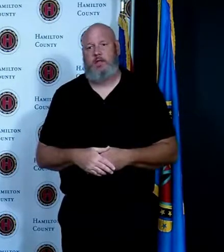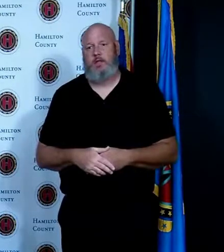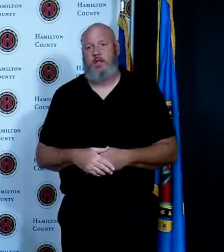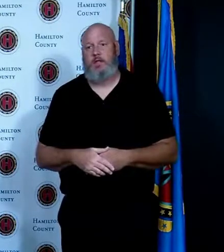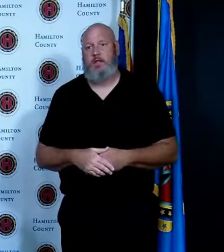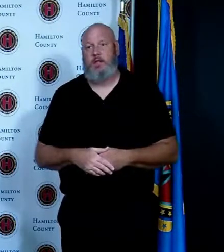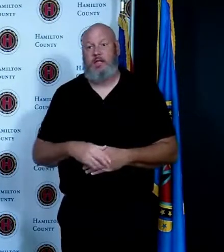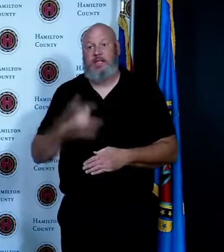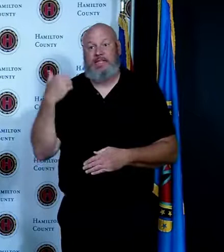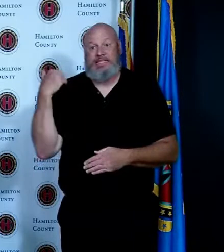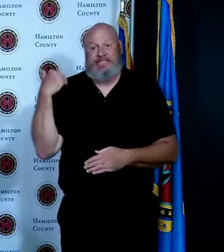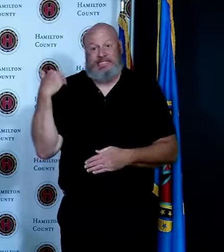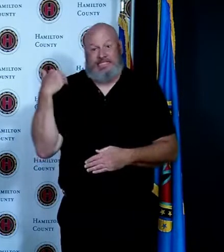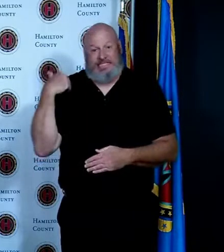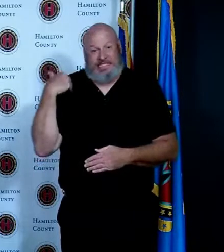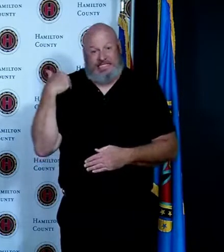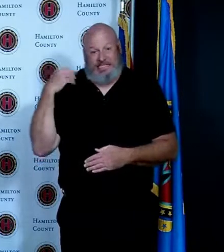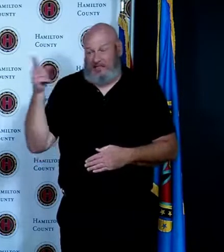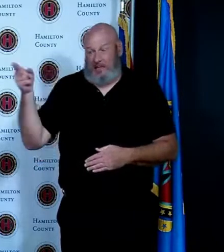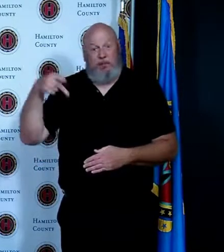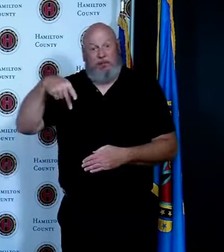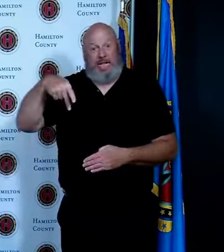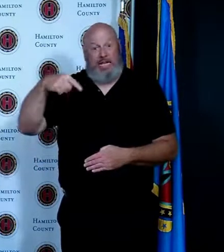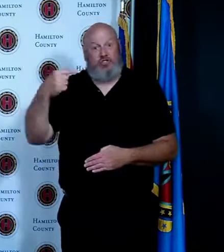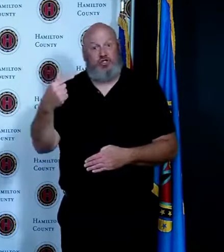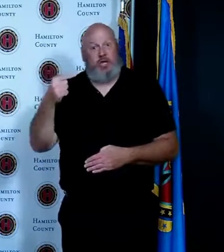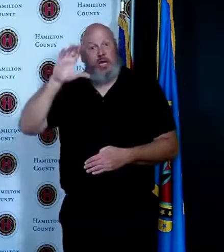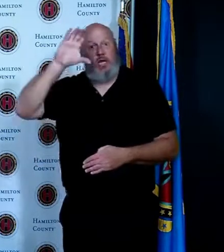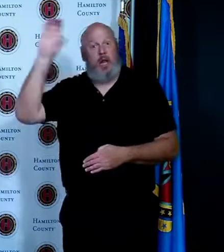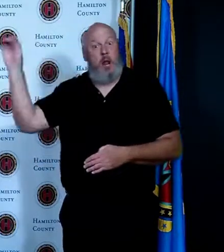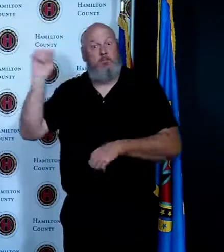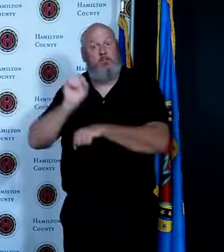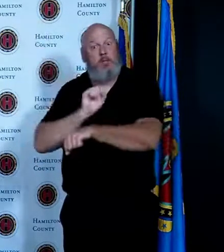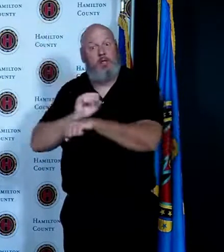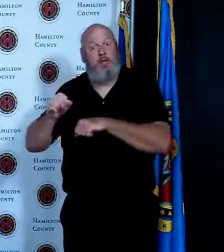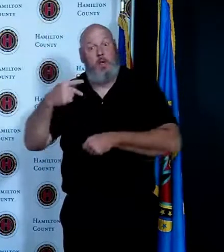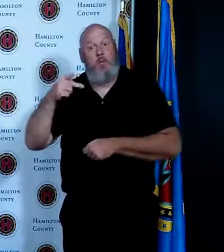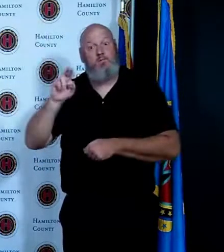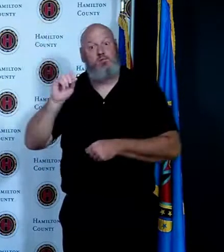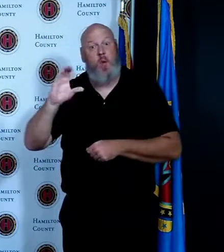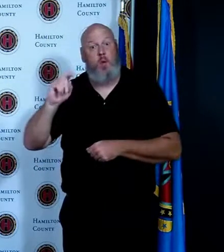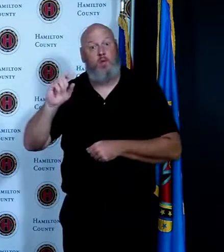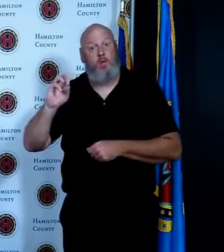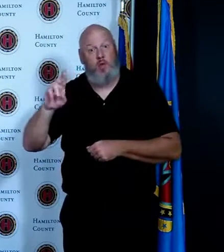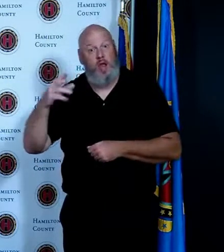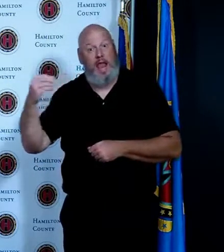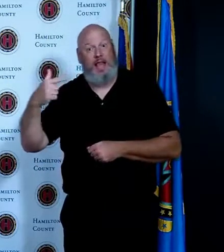because it reminds us that we need to get on with our daily lives there is